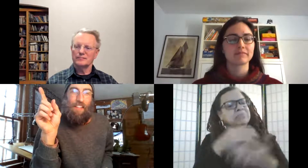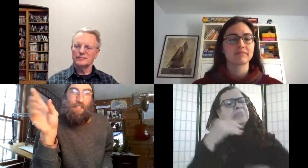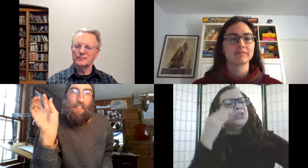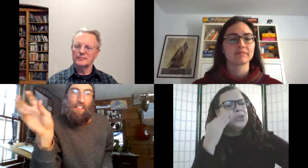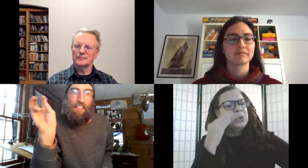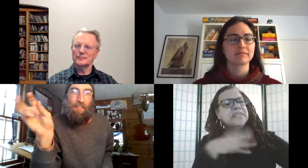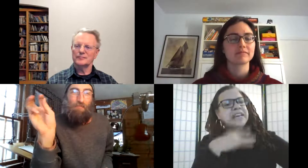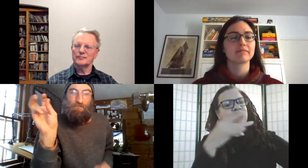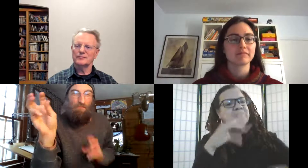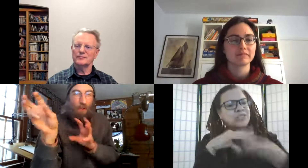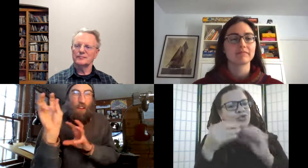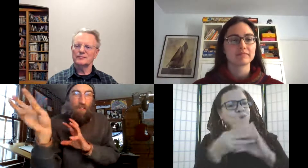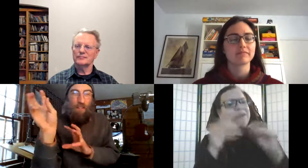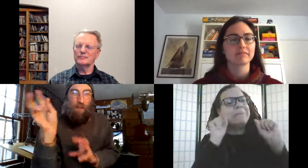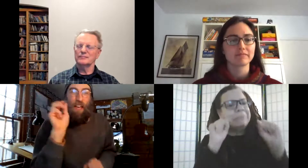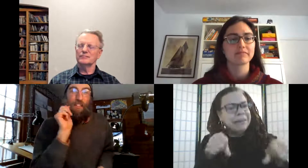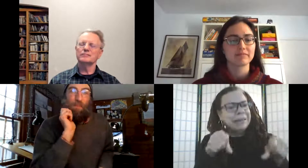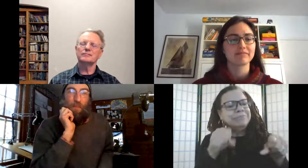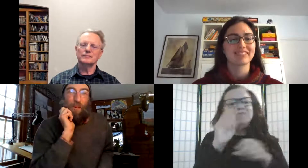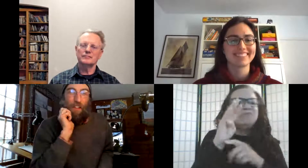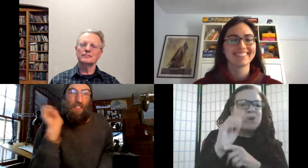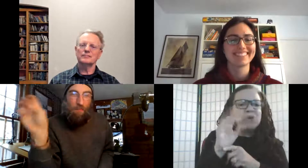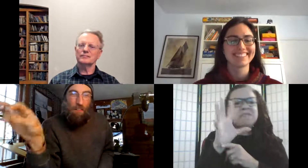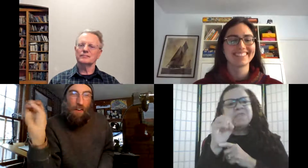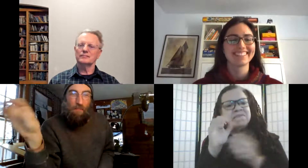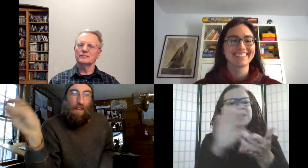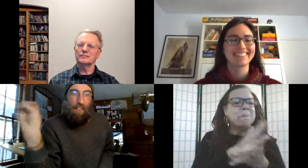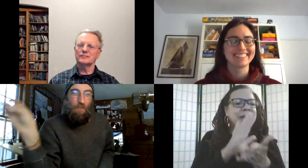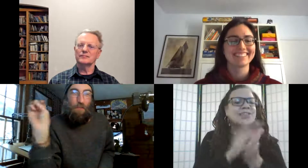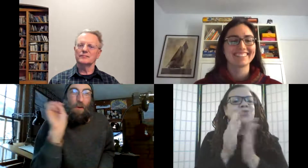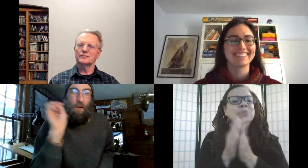I could do like a little 40-50 page book, I'll just cherry pick the cool